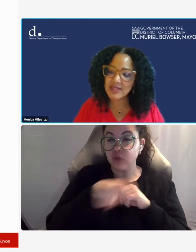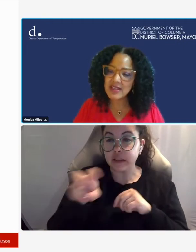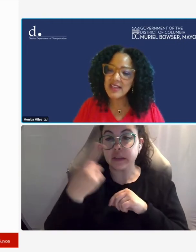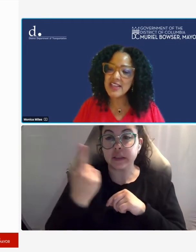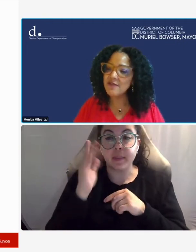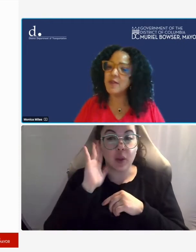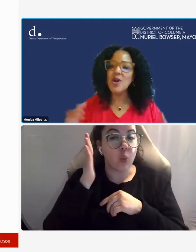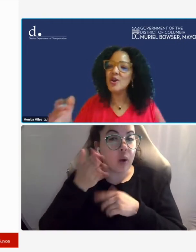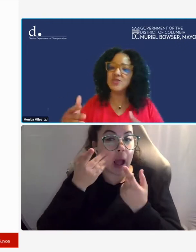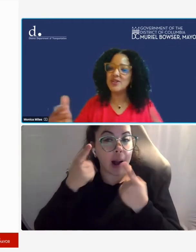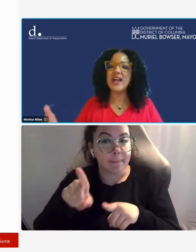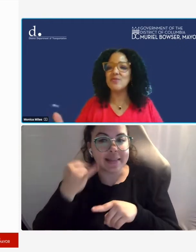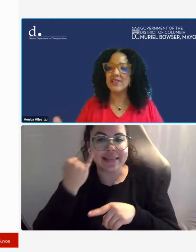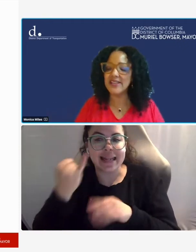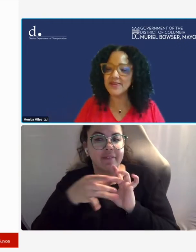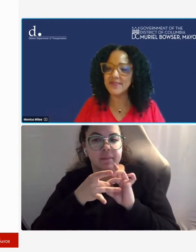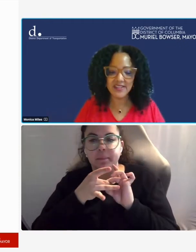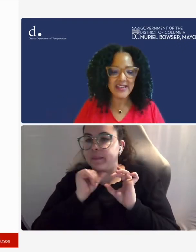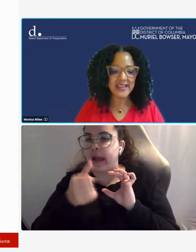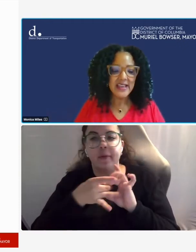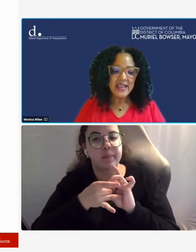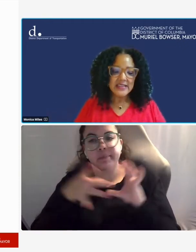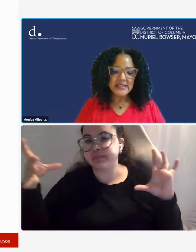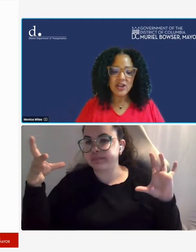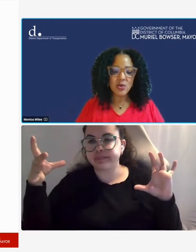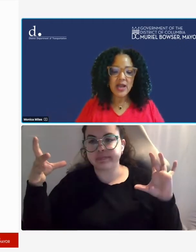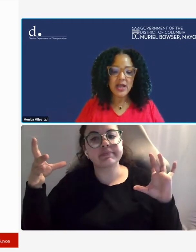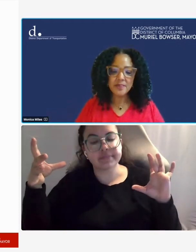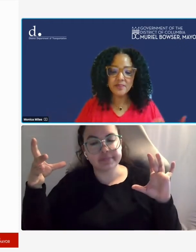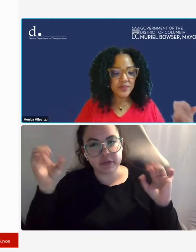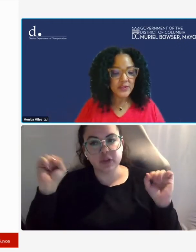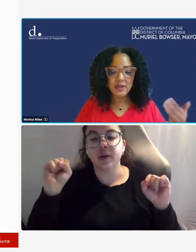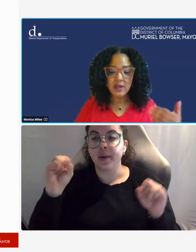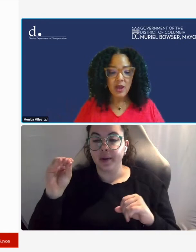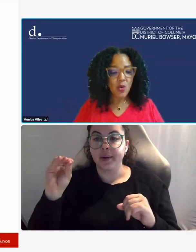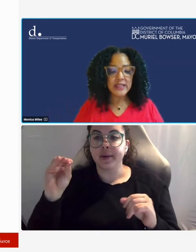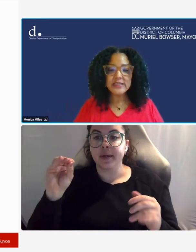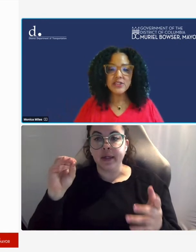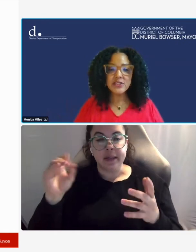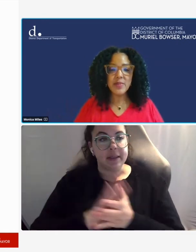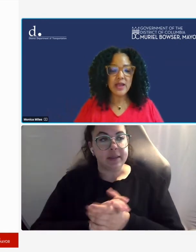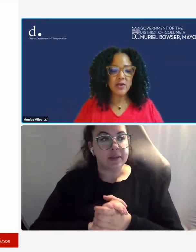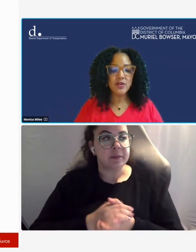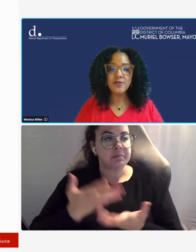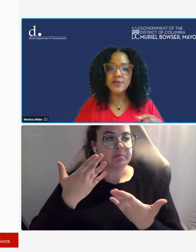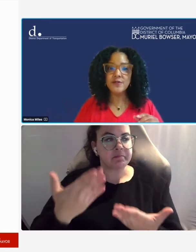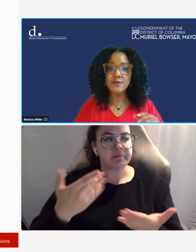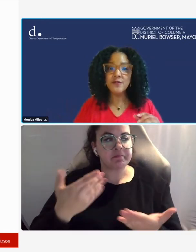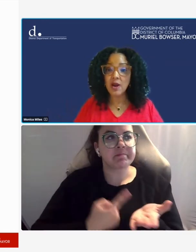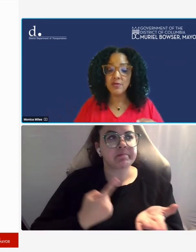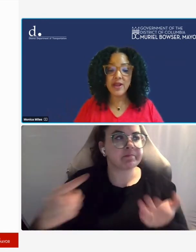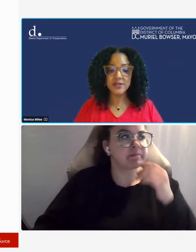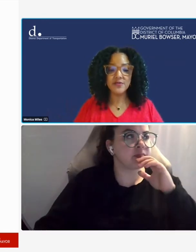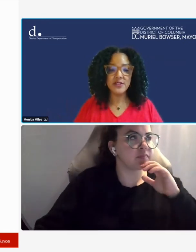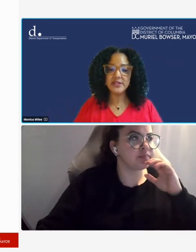if the parties were not related okay so um let's talk about the far reference for this